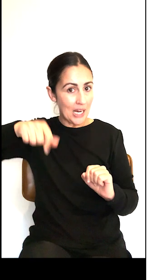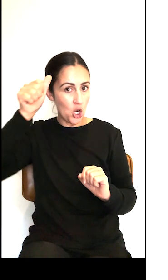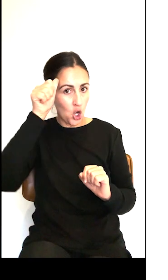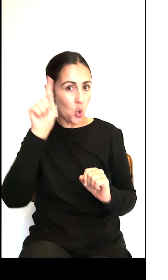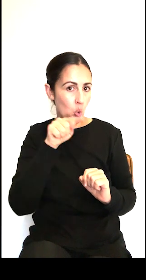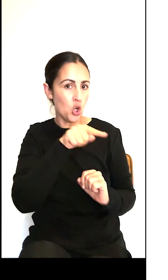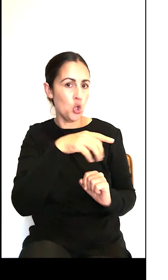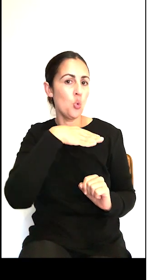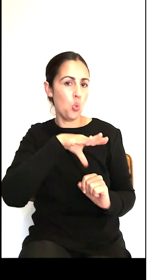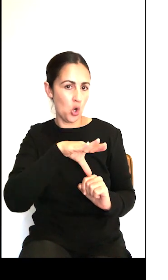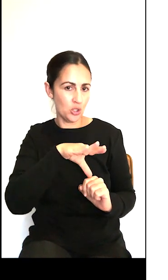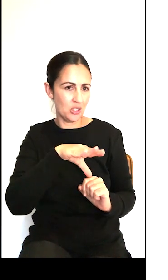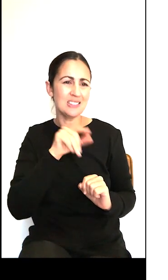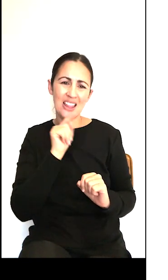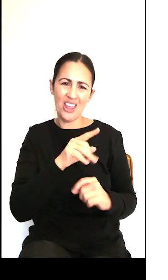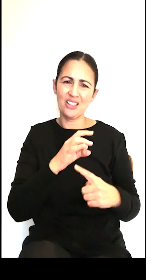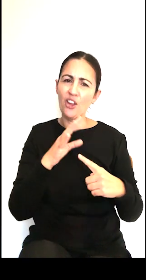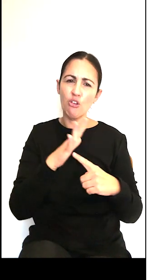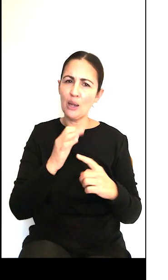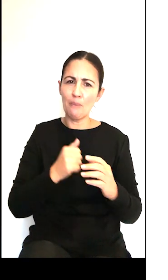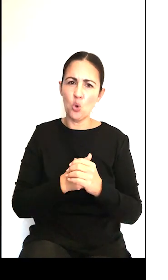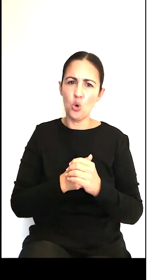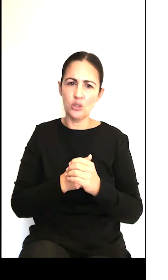are caring for are acted upon. And we all hope that